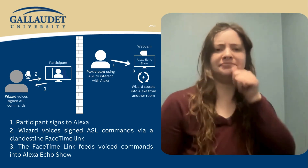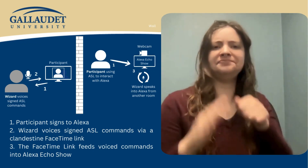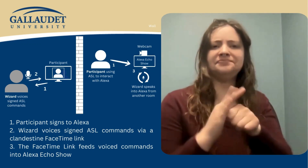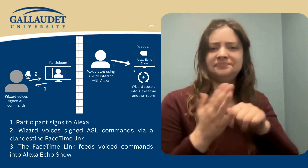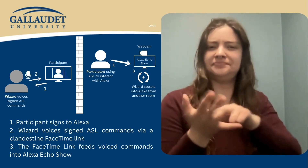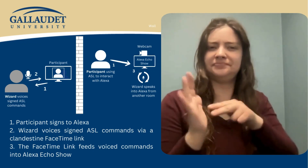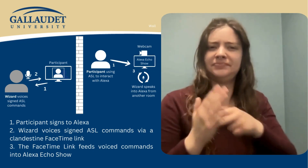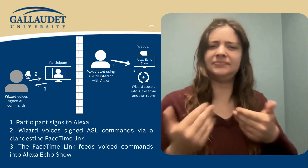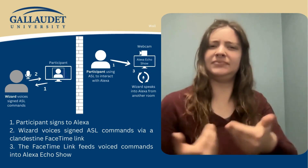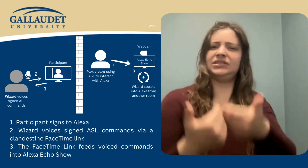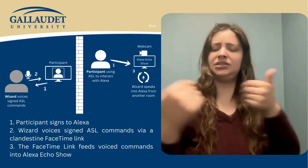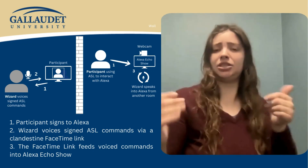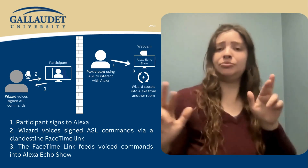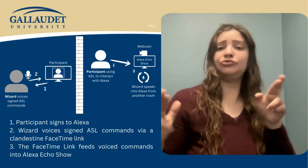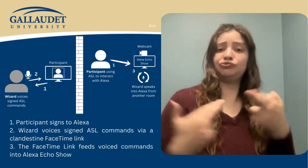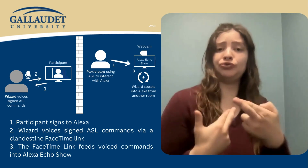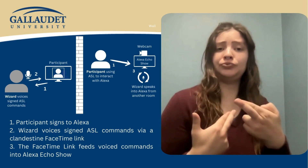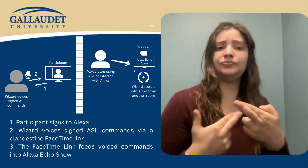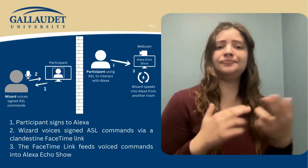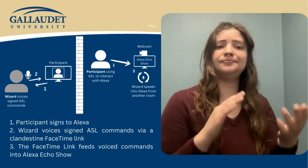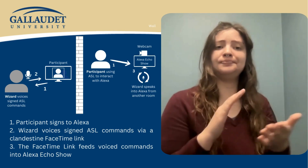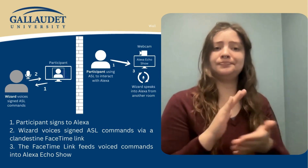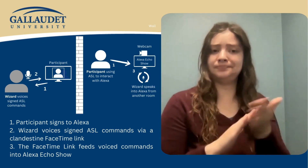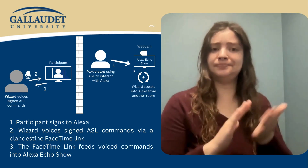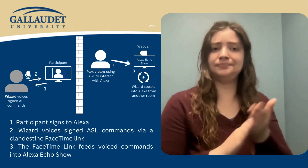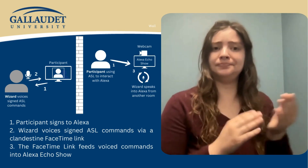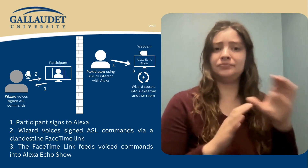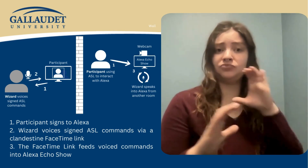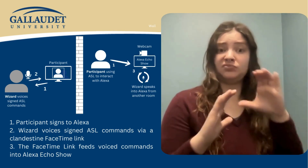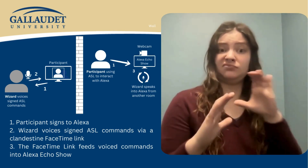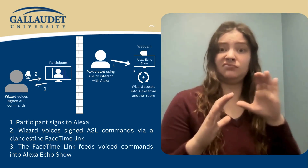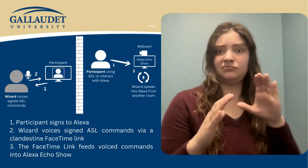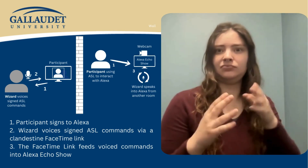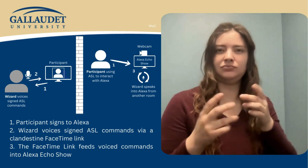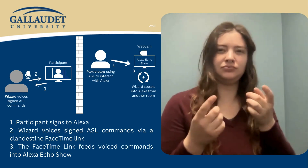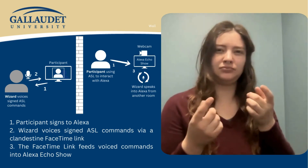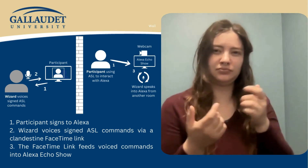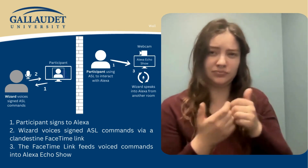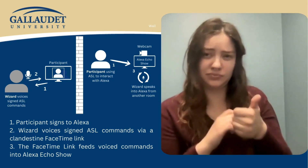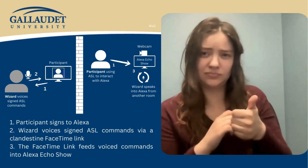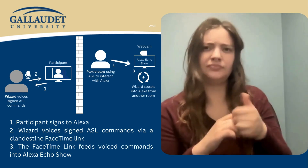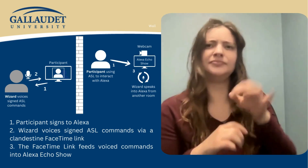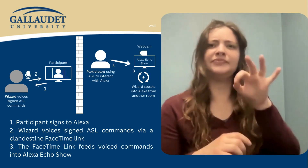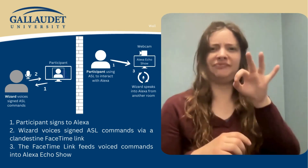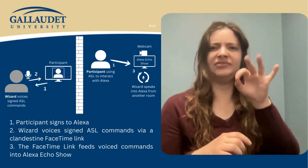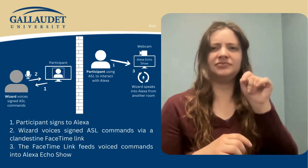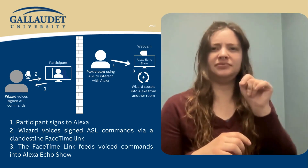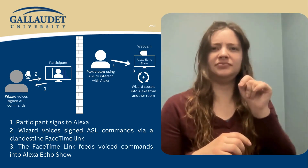participant with a TV and smart lights and the "Wizard" station for a hidden researcher. As